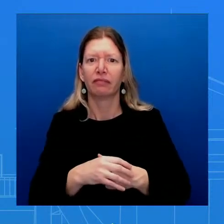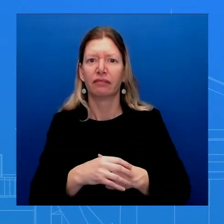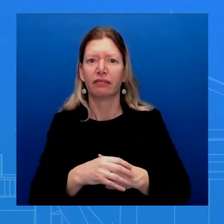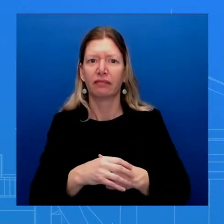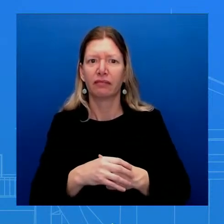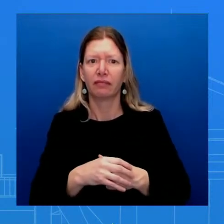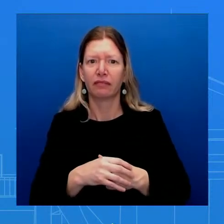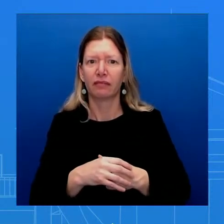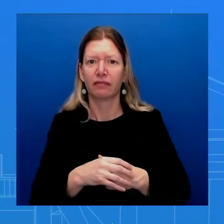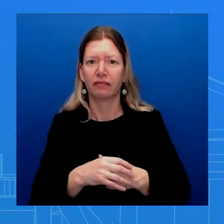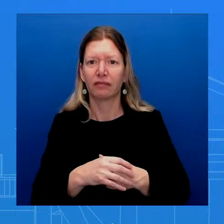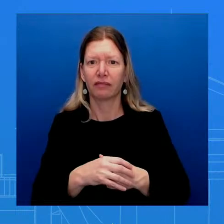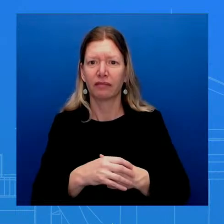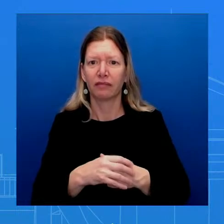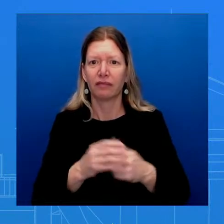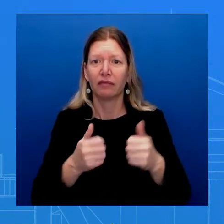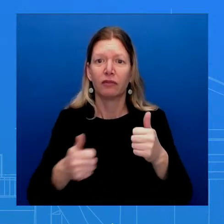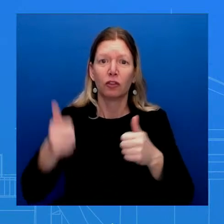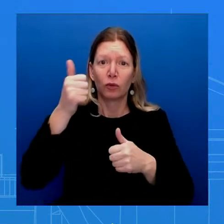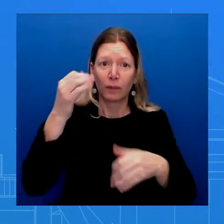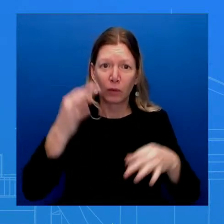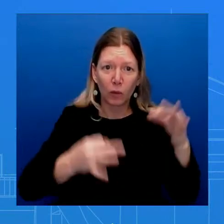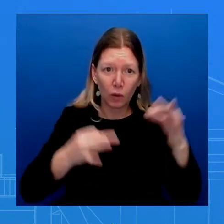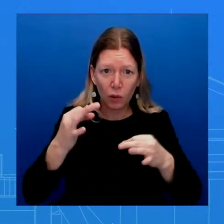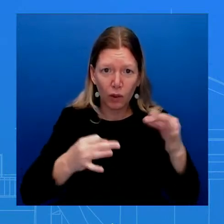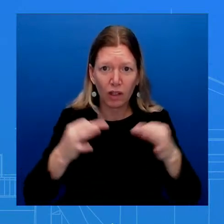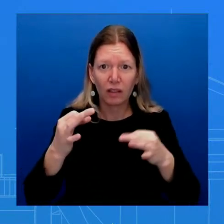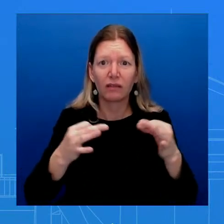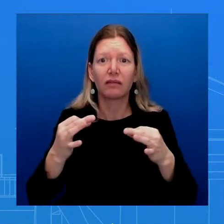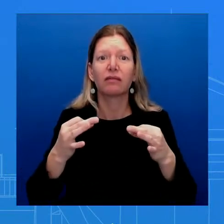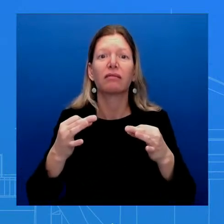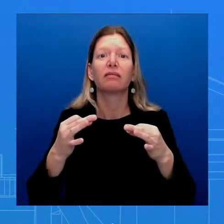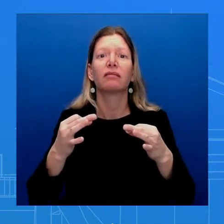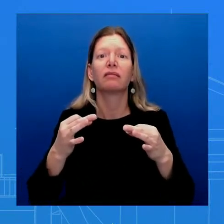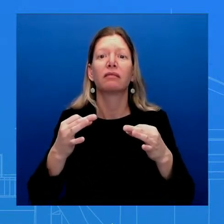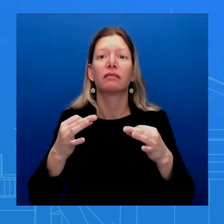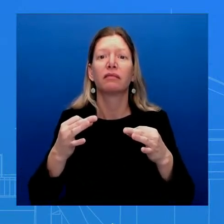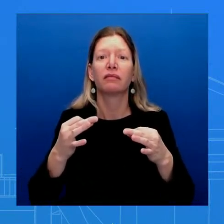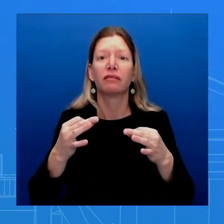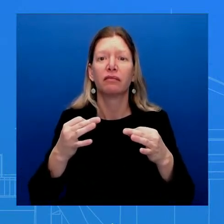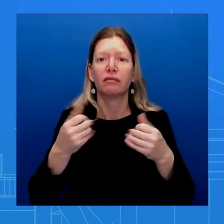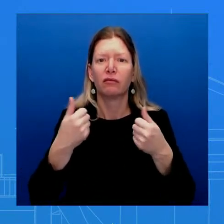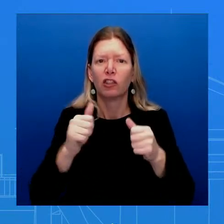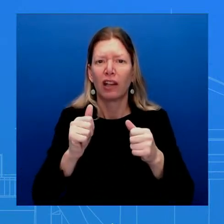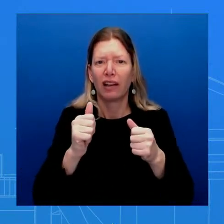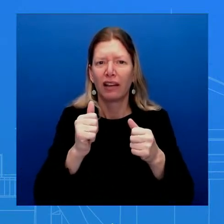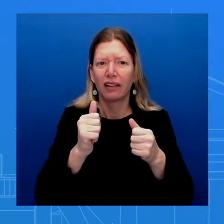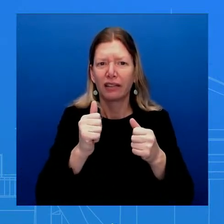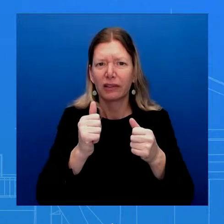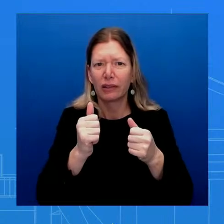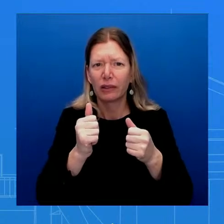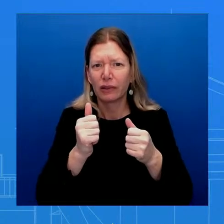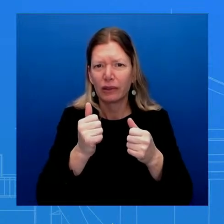in taking away -- taking away, certainly, affirmative action, which we think is incredibly important. And we'll -- we're going to continue to speak to that.